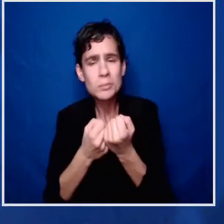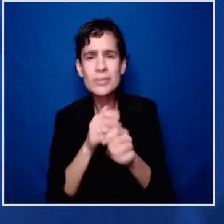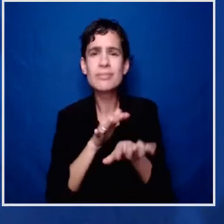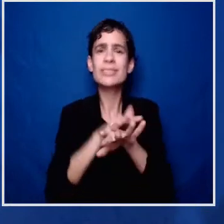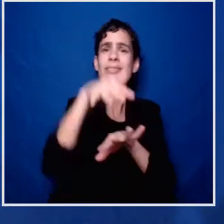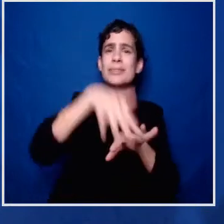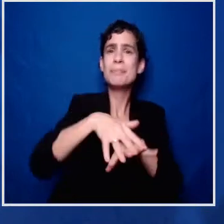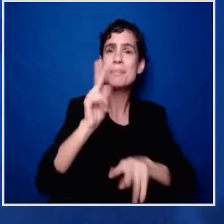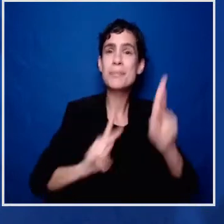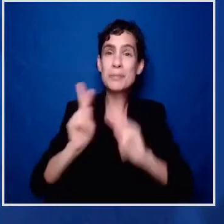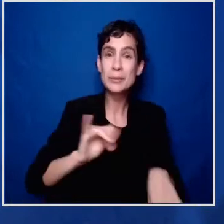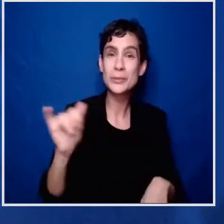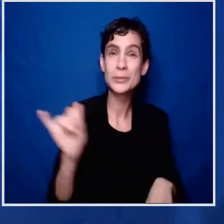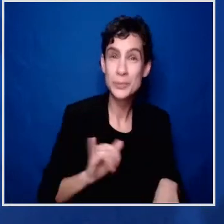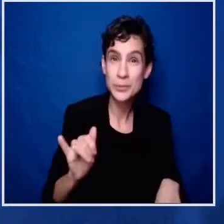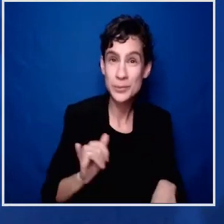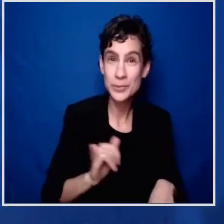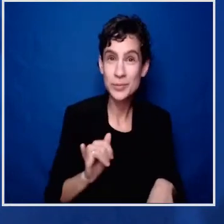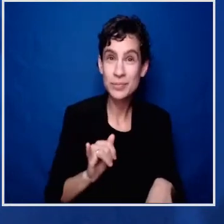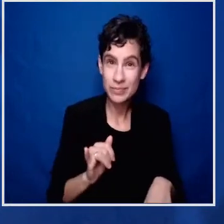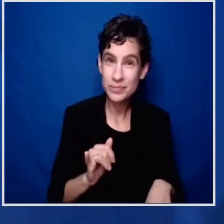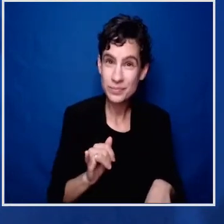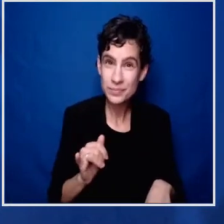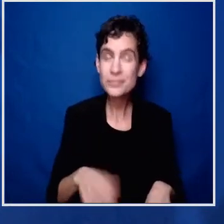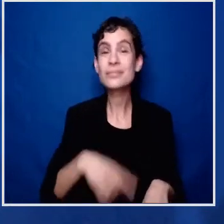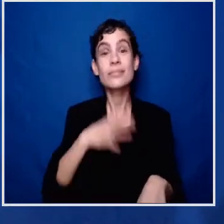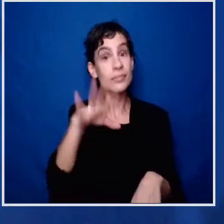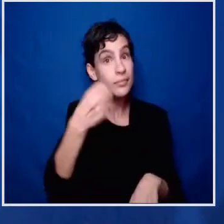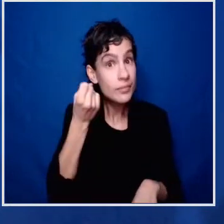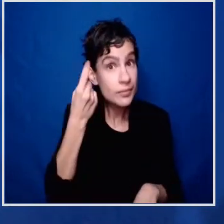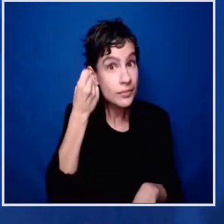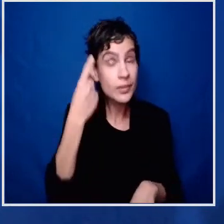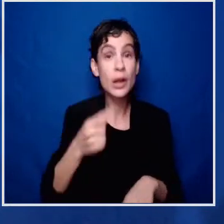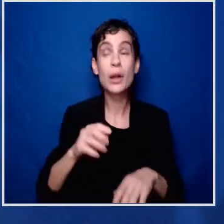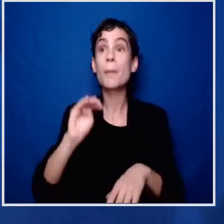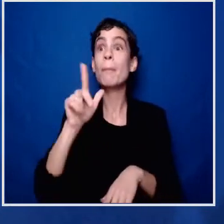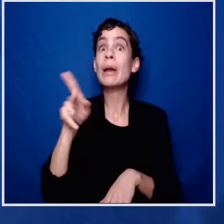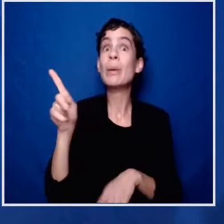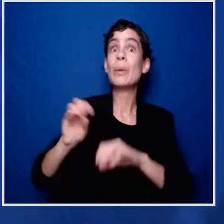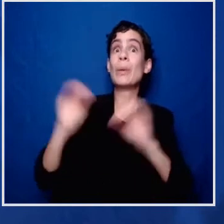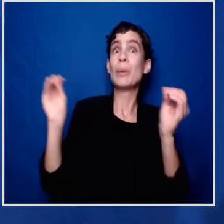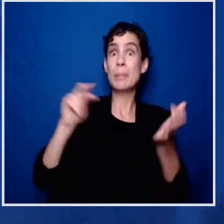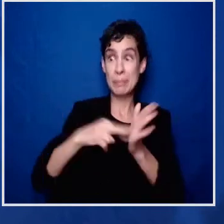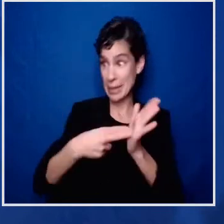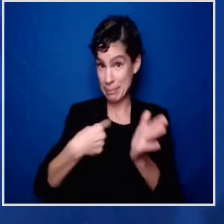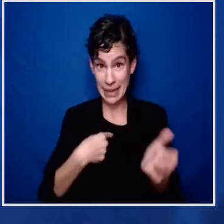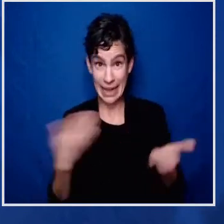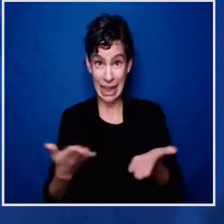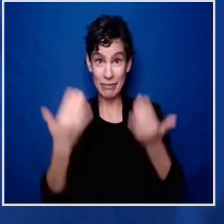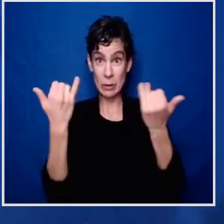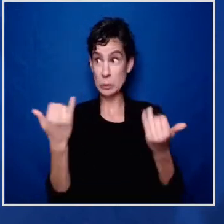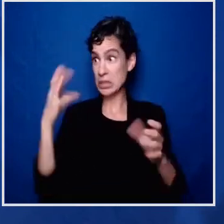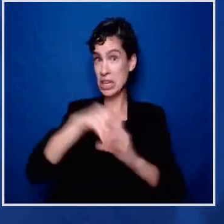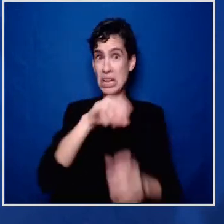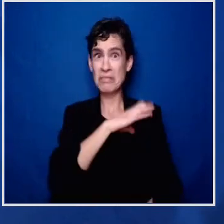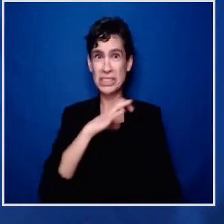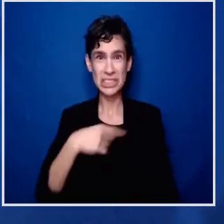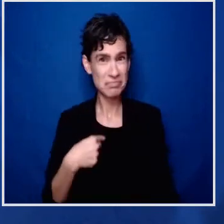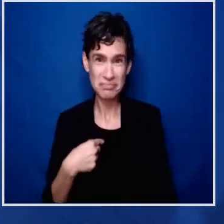FOLKS, DR. KING ALSO WAS A FIERCE ADVOCATE FOR INDIGENOUS COMMUNITIES. STRONGLY CONDEMNING THE HISTORIC INJUSTICES THAT HAVE BEEN INFLICTED ON OUR PEOPLE. I RECOGNIZE THAT SOMEONE LIKE ME WOULD NOT BE STANDING BEFORE